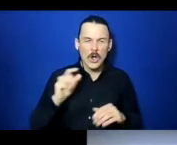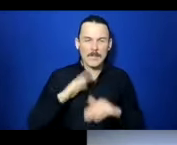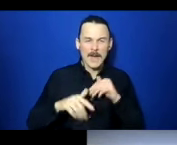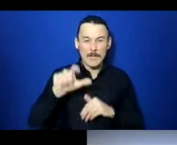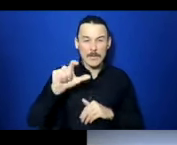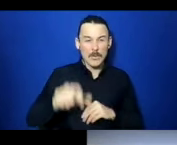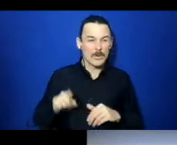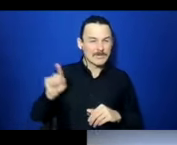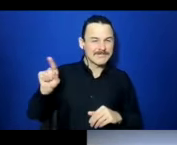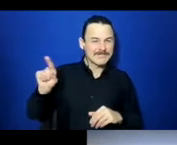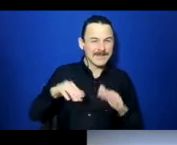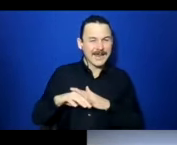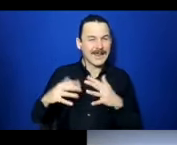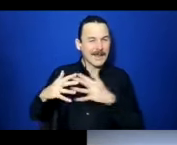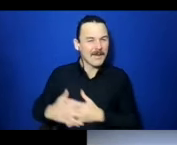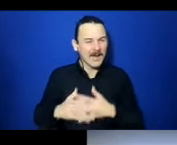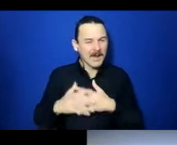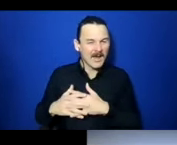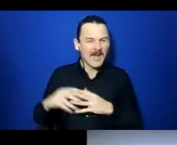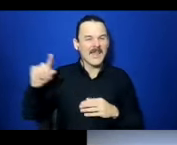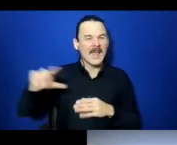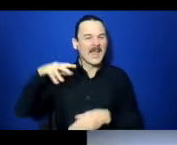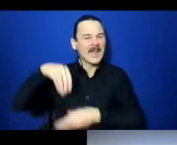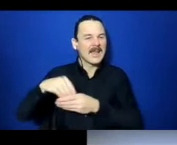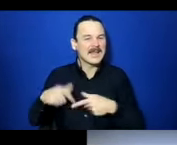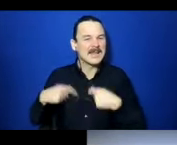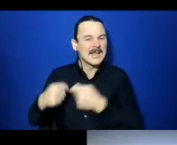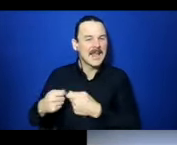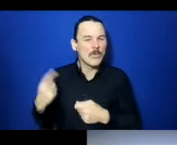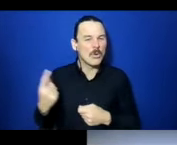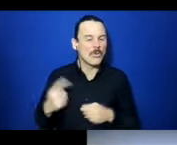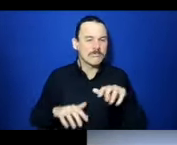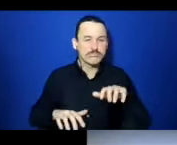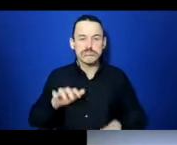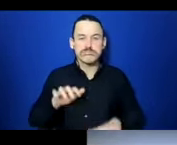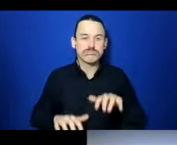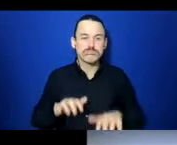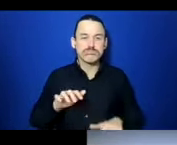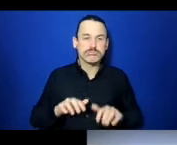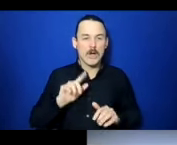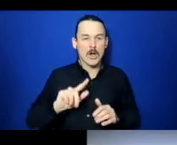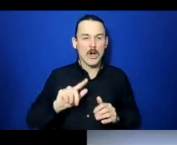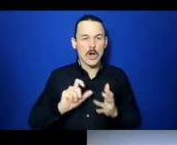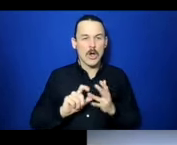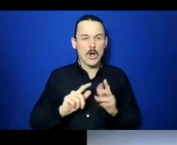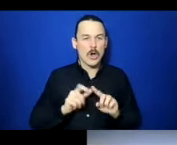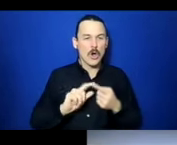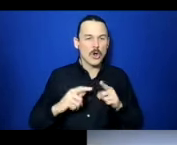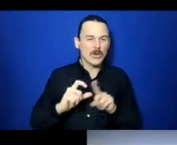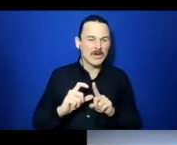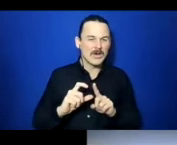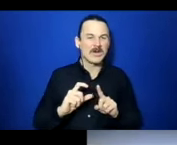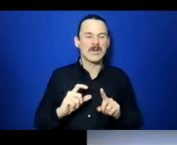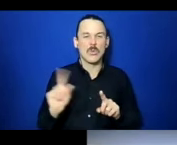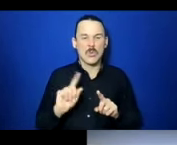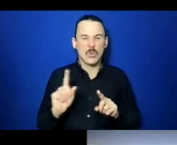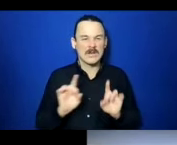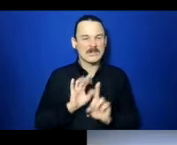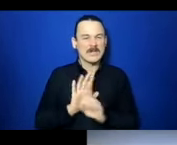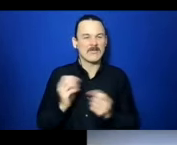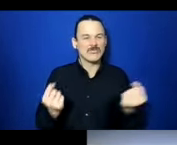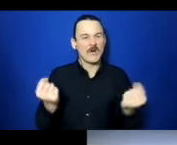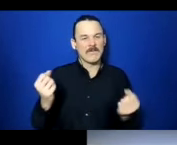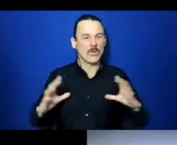who were coding the smarts that sat behind self-driving cars and the team around her was was